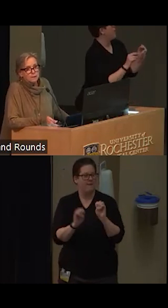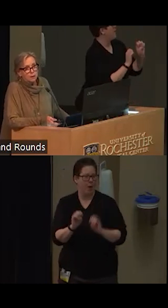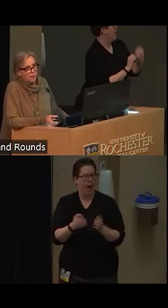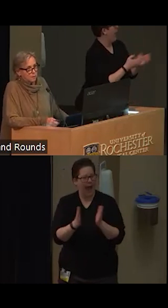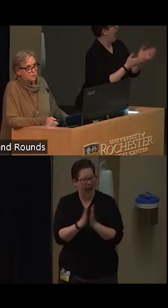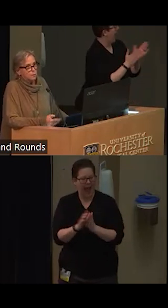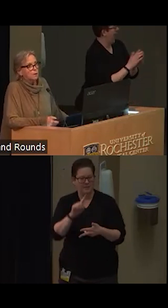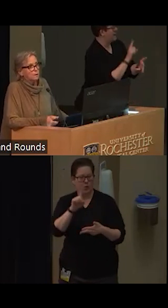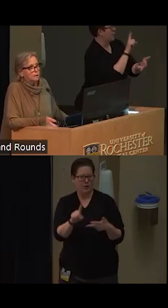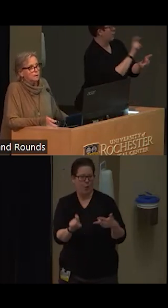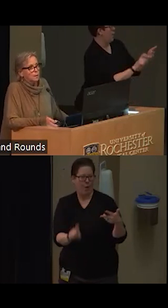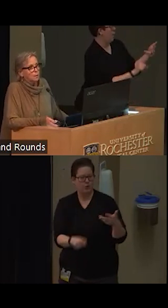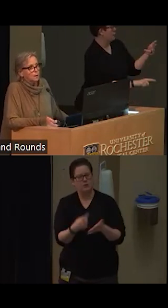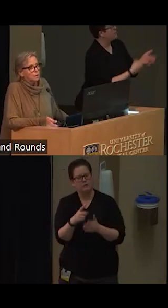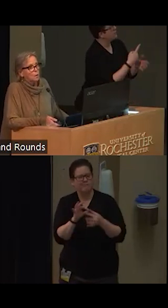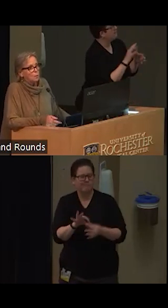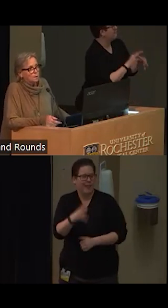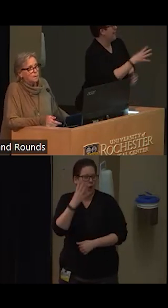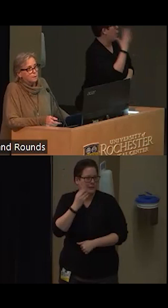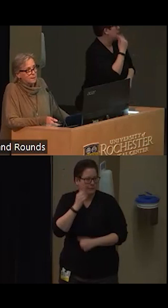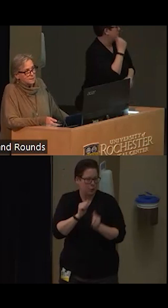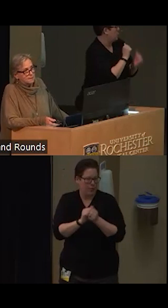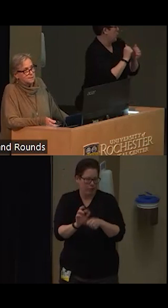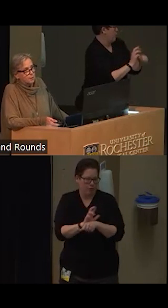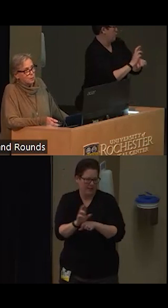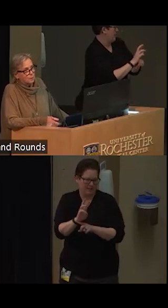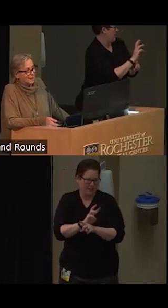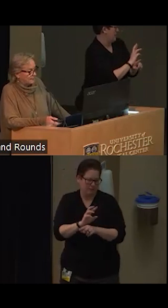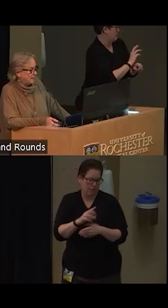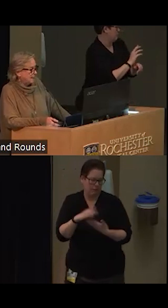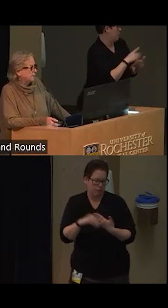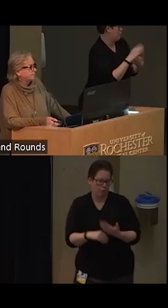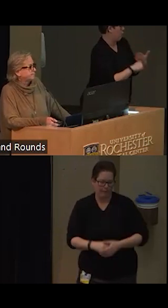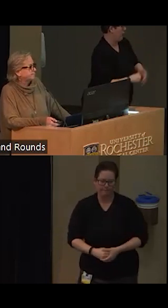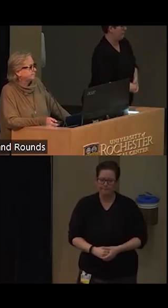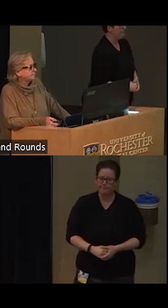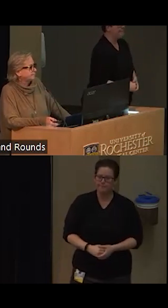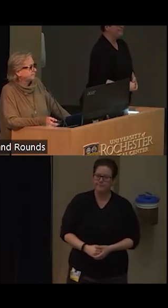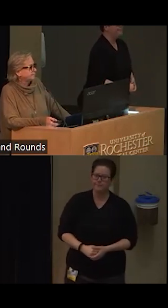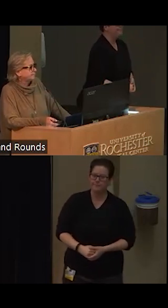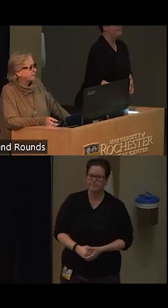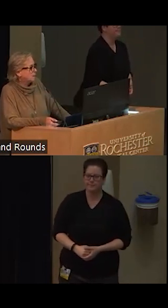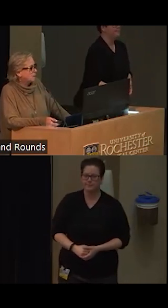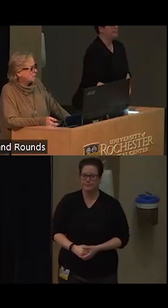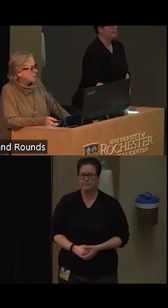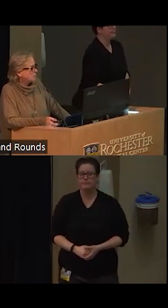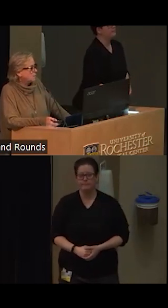distinct questions regarding their experience with The Residency program at the end so